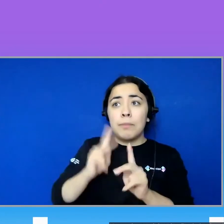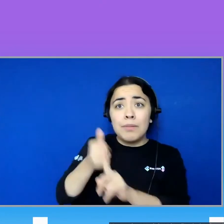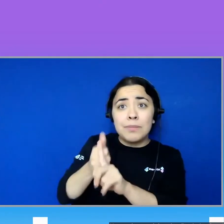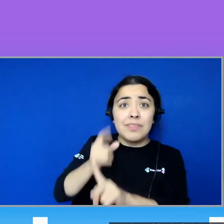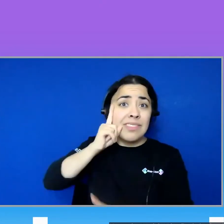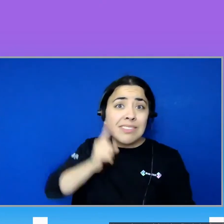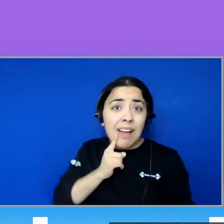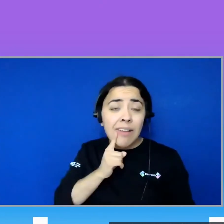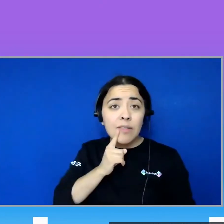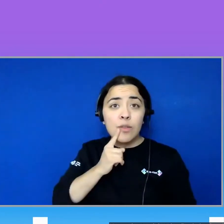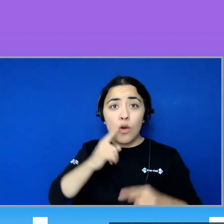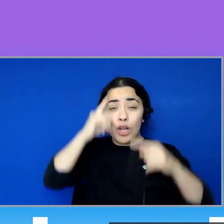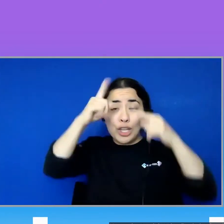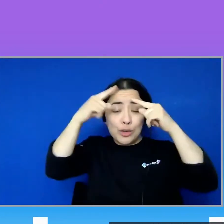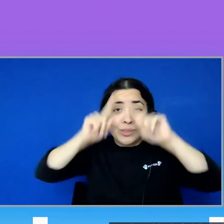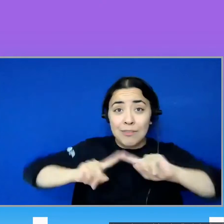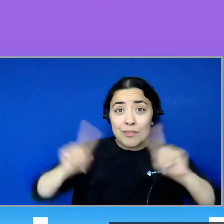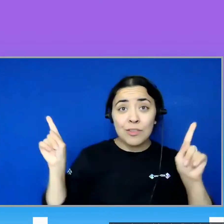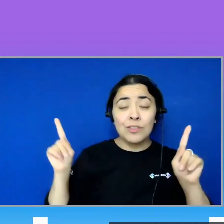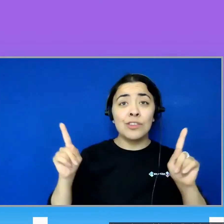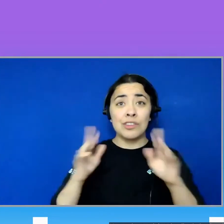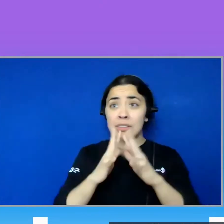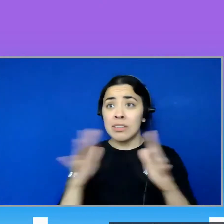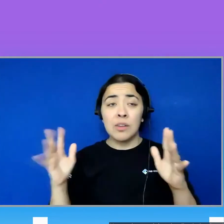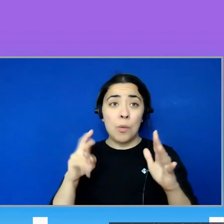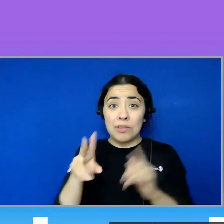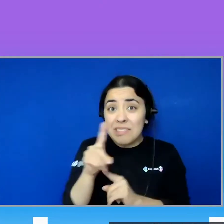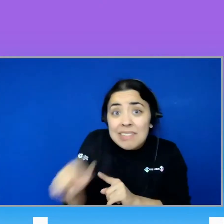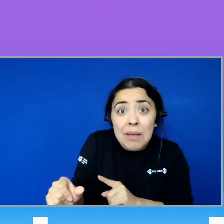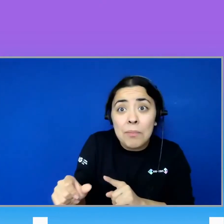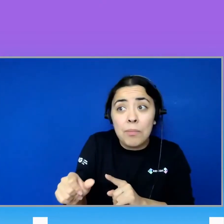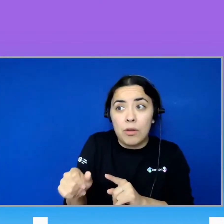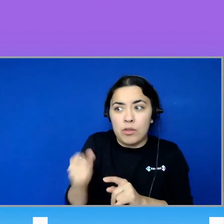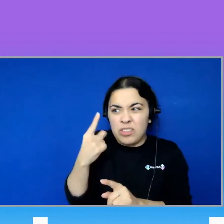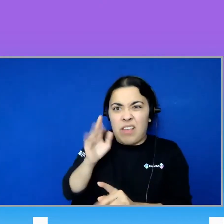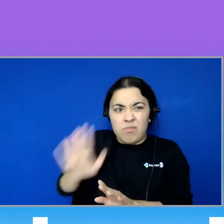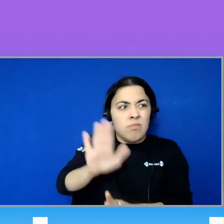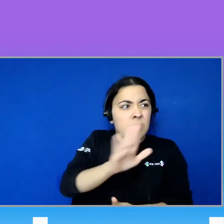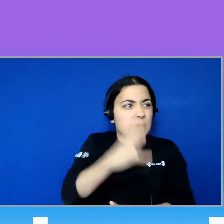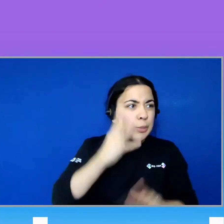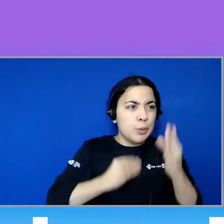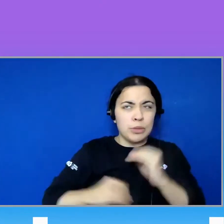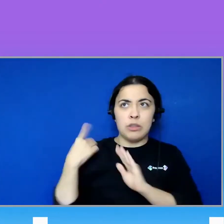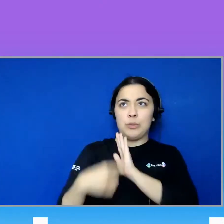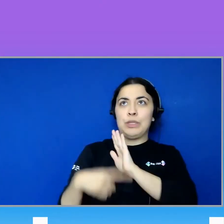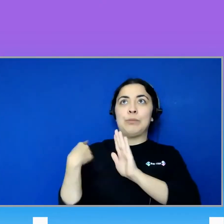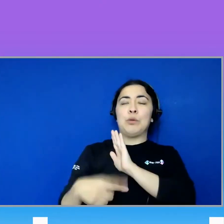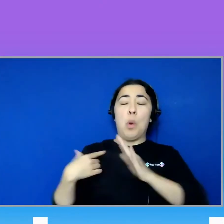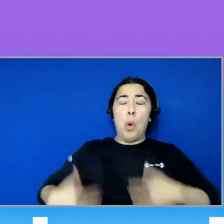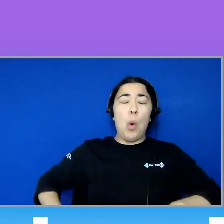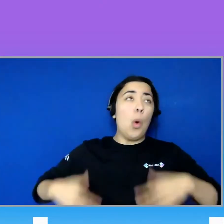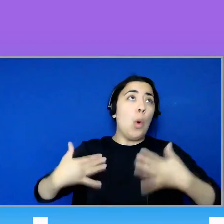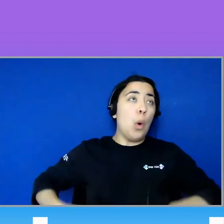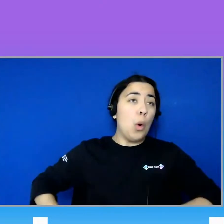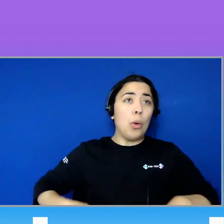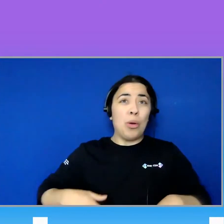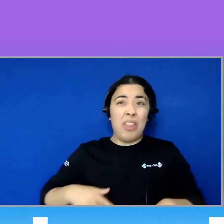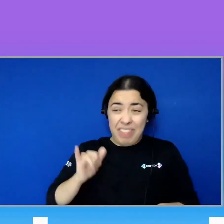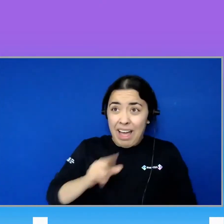new, neurodiverse or disabled